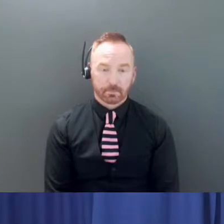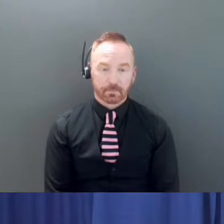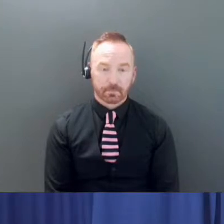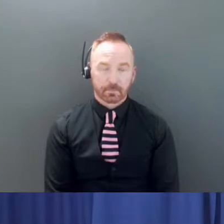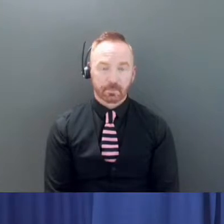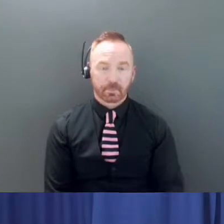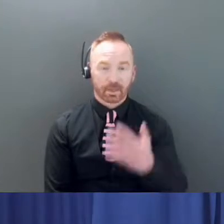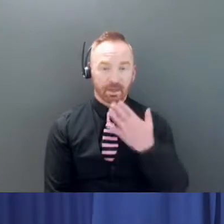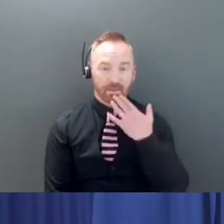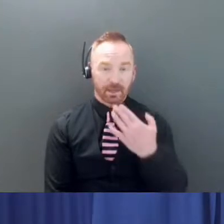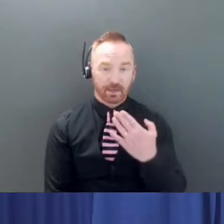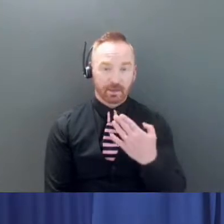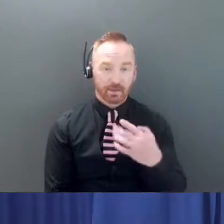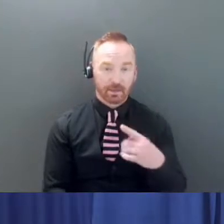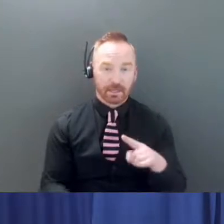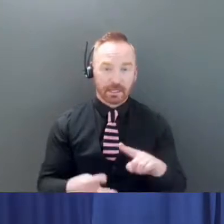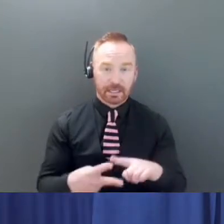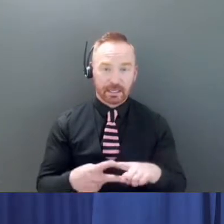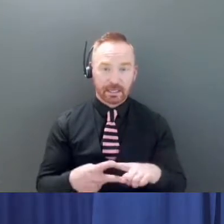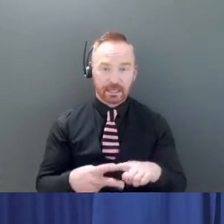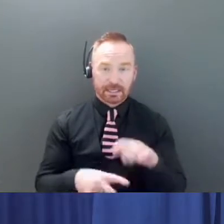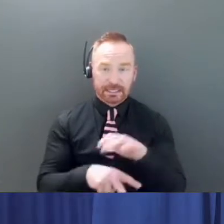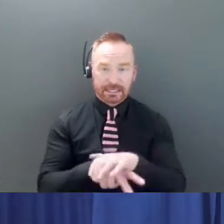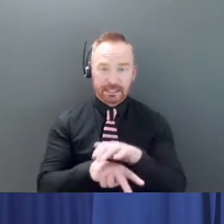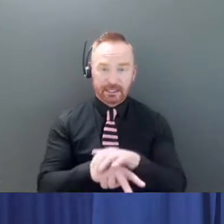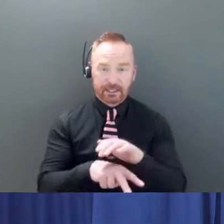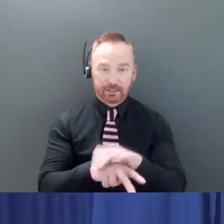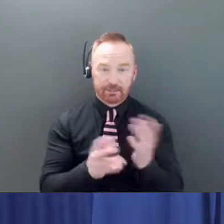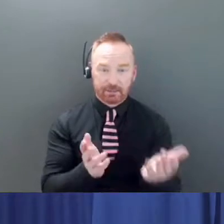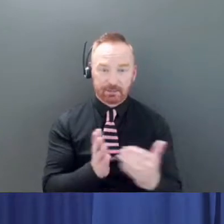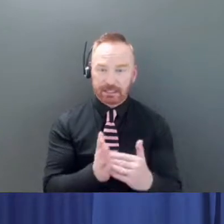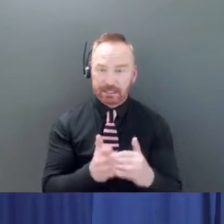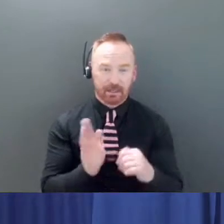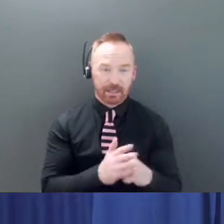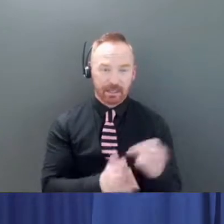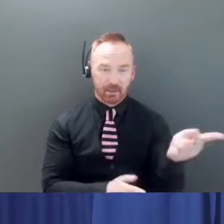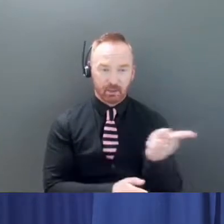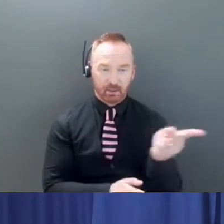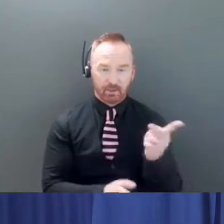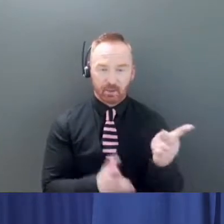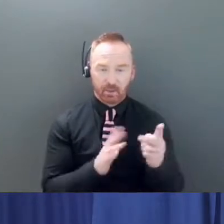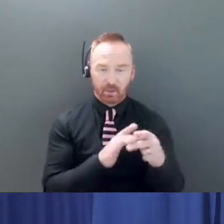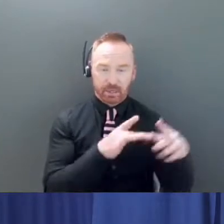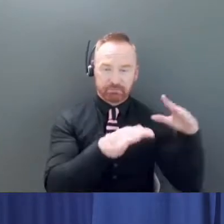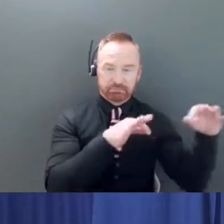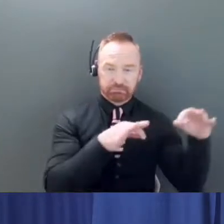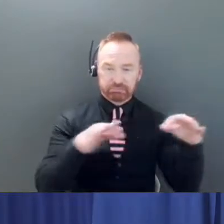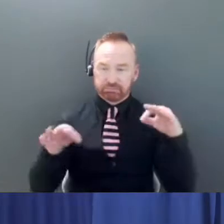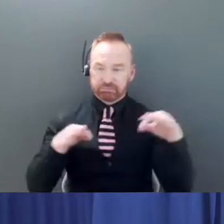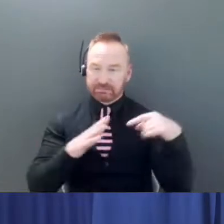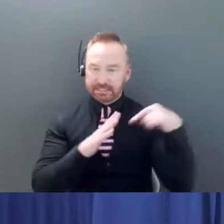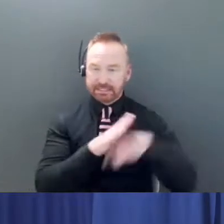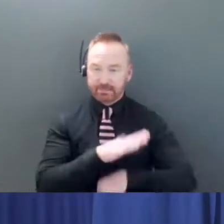Is it true -- thank you. I won't ask you to answer that in English because you both spoke to that in great detail.